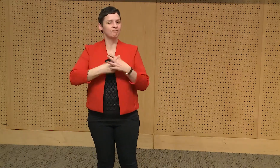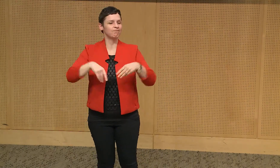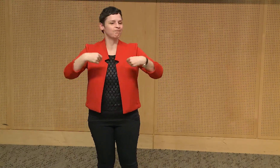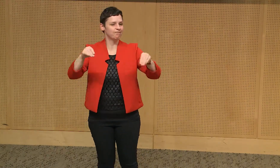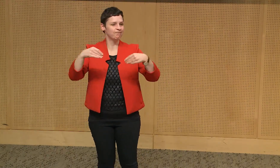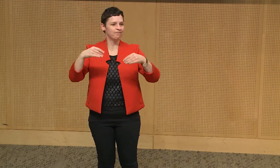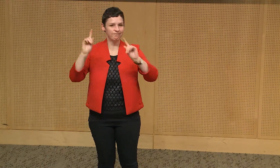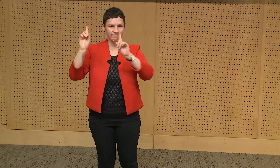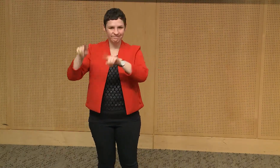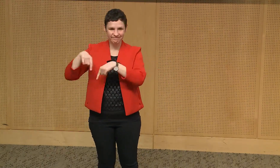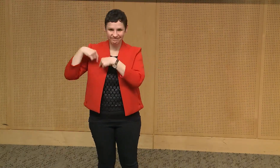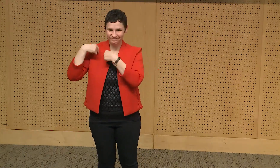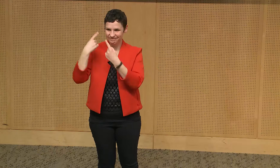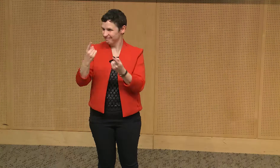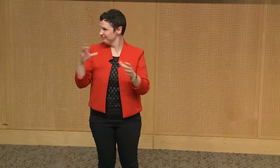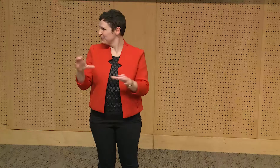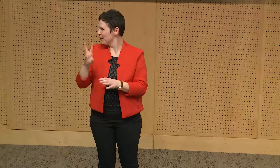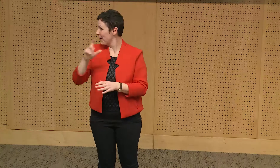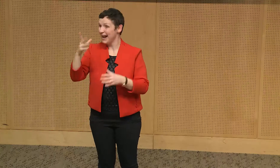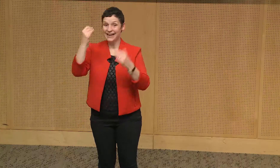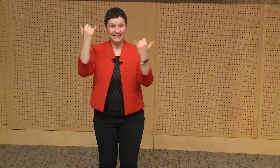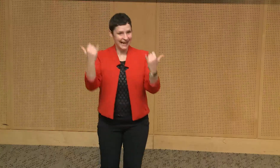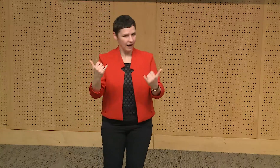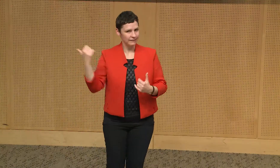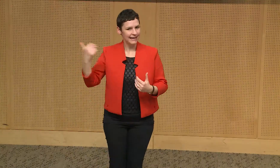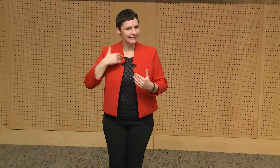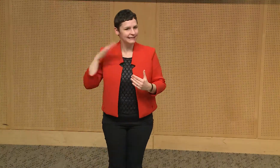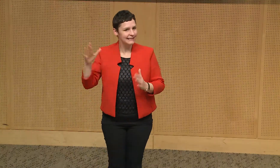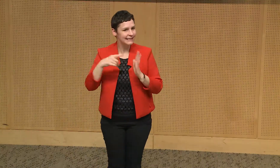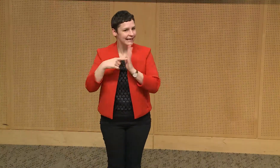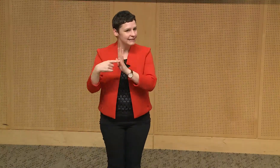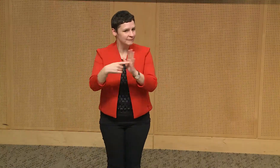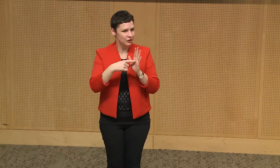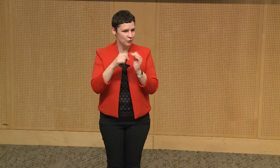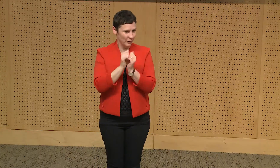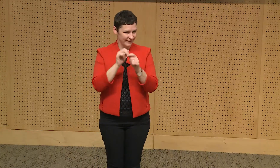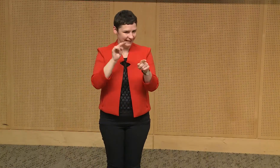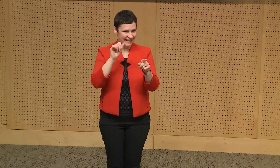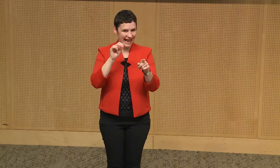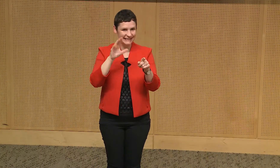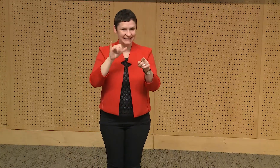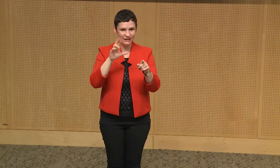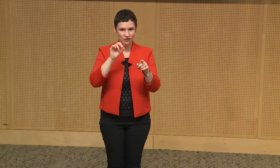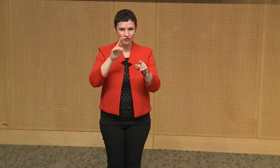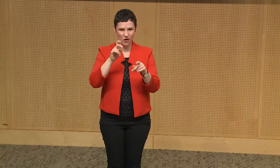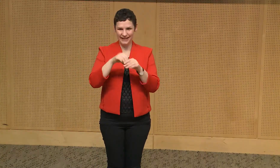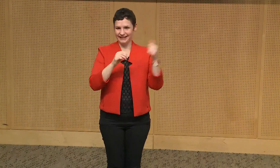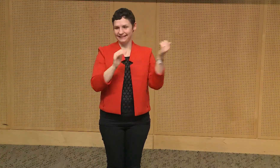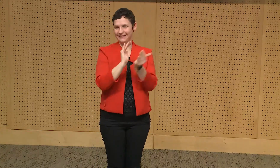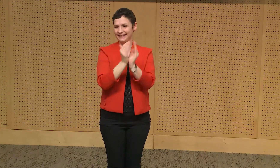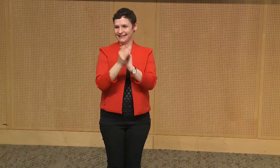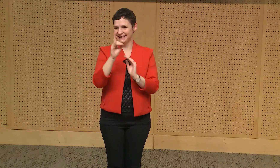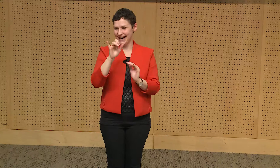In 2011, he started selling his artwork. Now he has an exhibition with Nancy Rourke